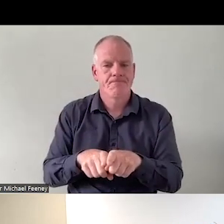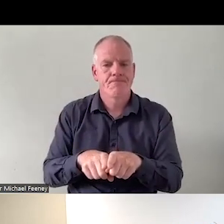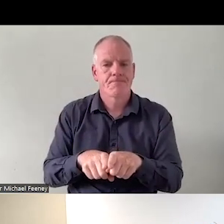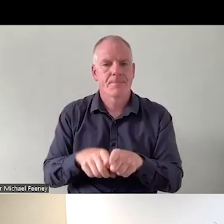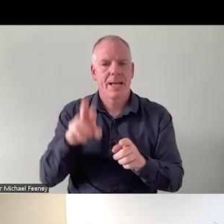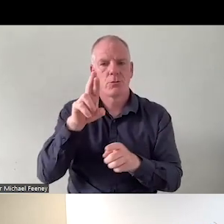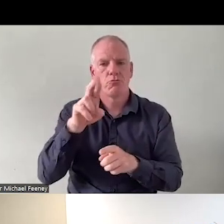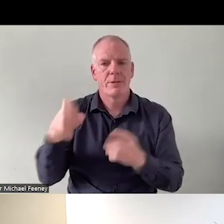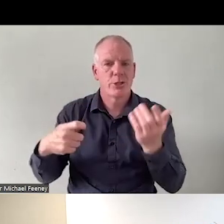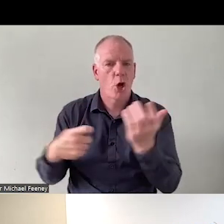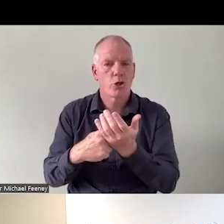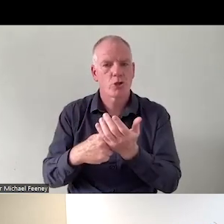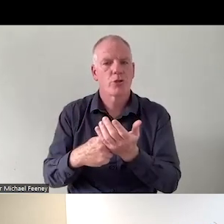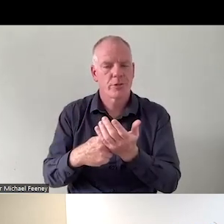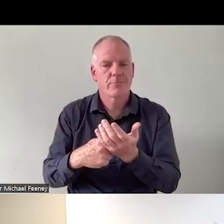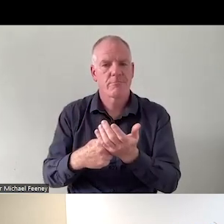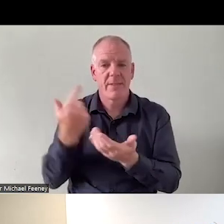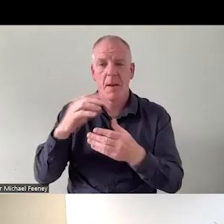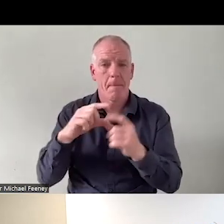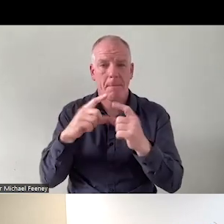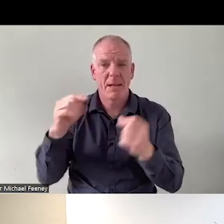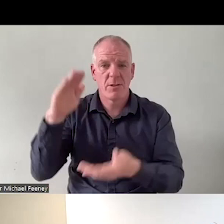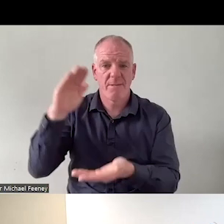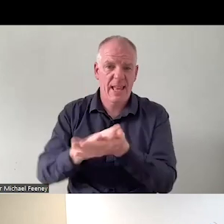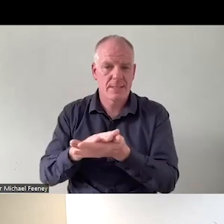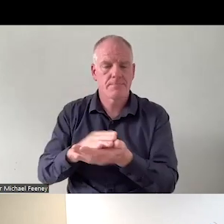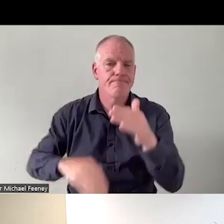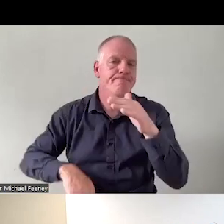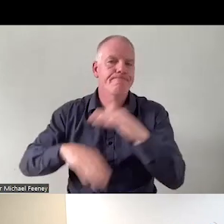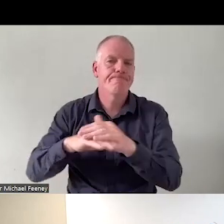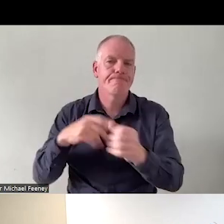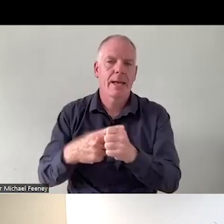If the devices are rechargeable, they'll need recharging before issue next time.